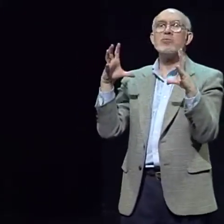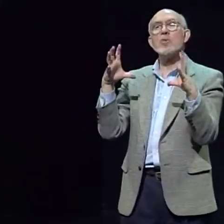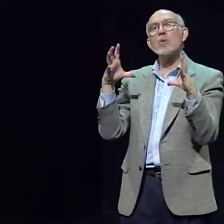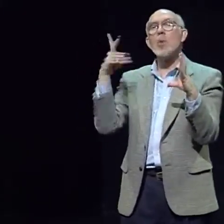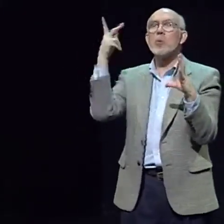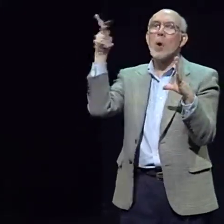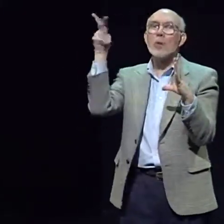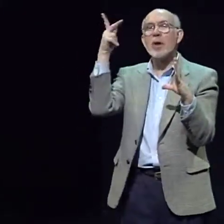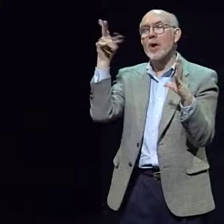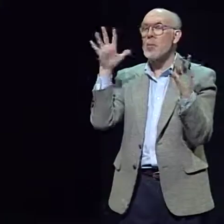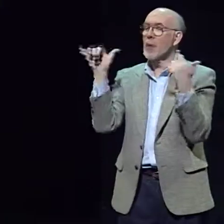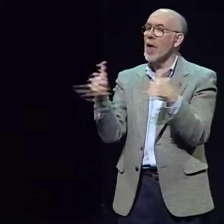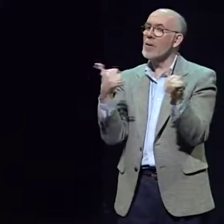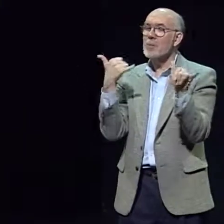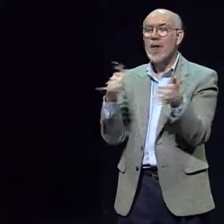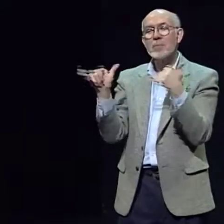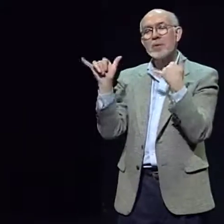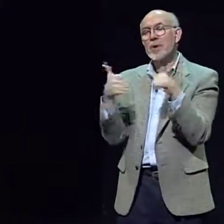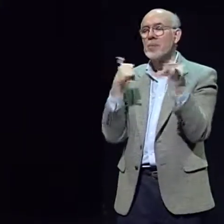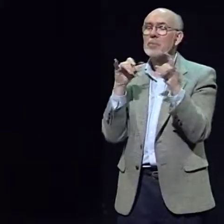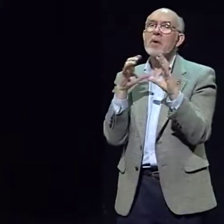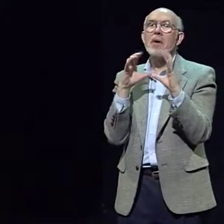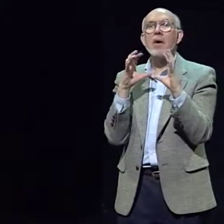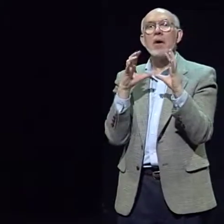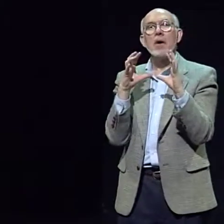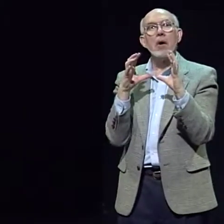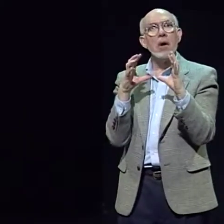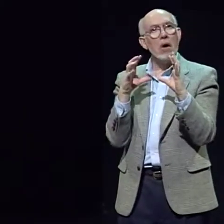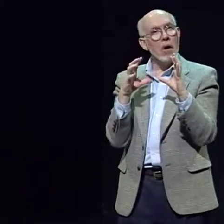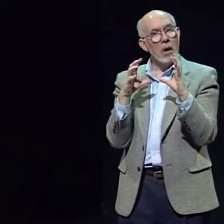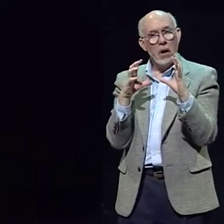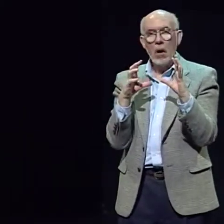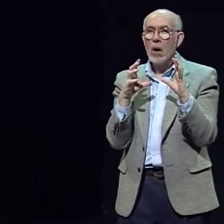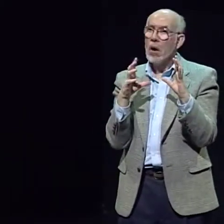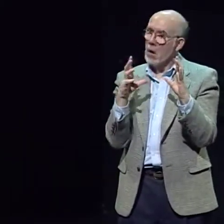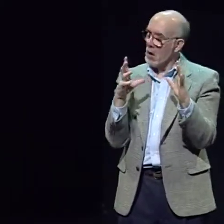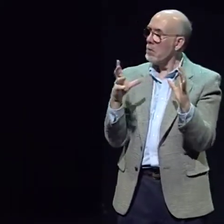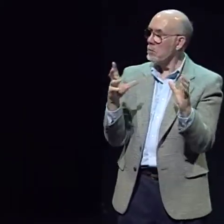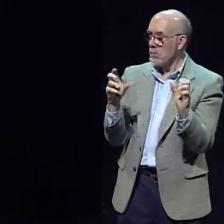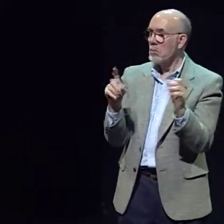AND HOLDING IT, AND MAYBE IT WAS A PURPLE-- YOU COULD PLAY WITH THE BALLOON--